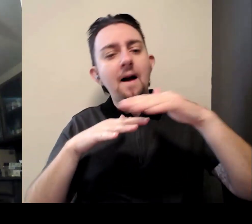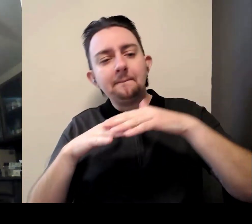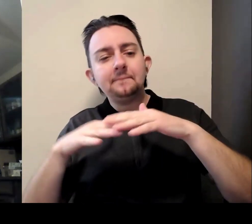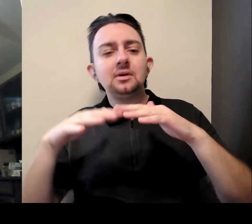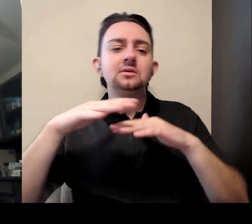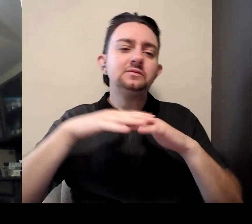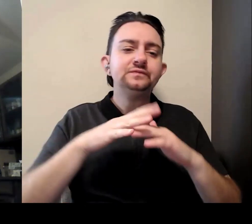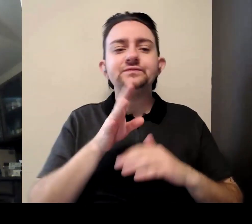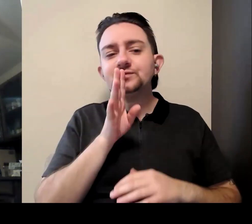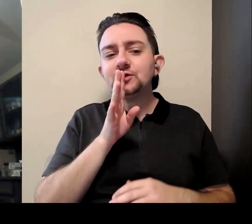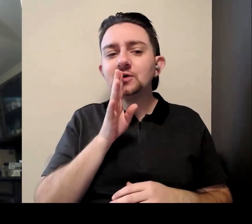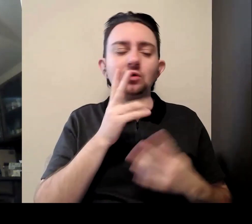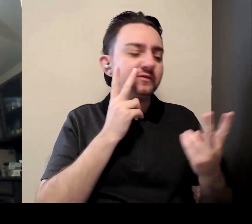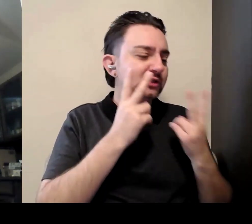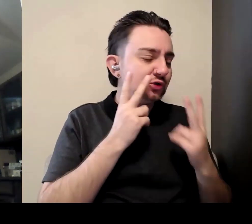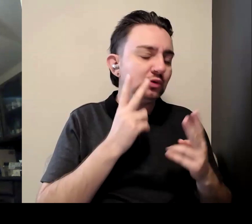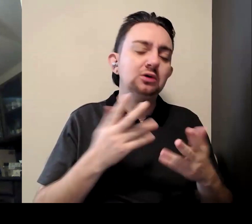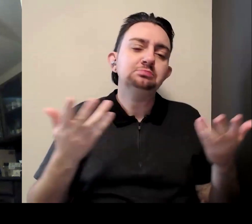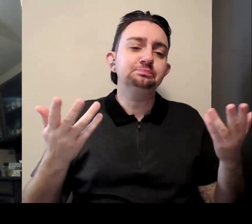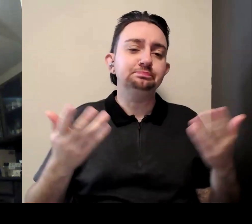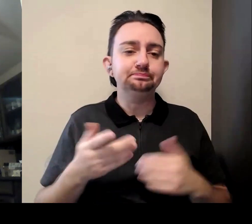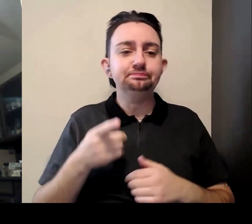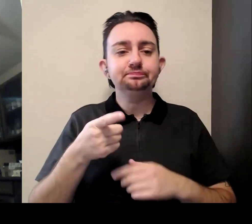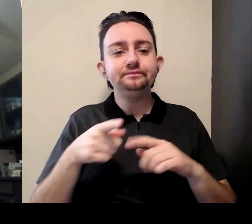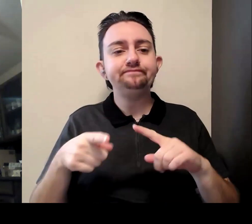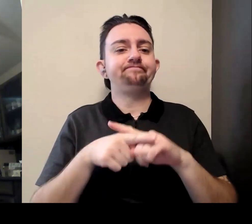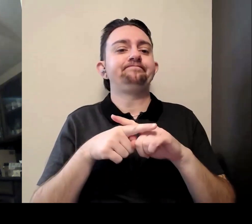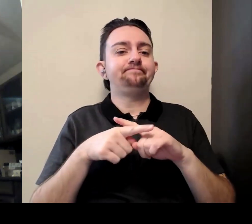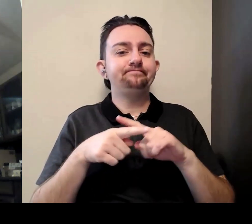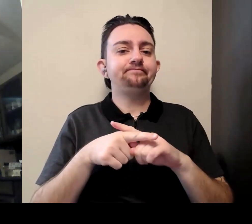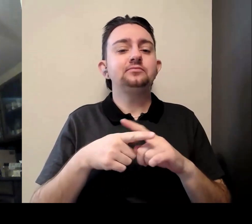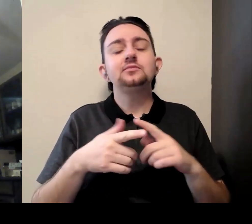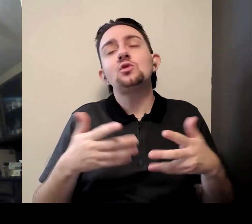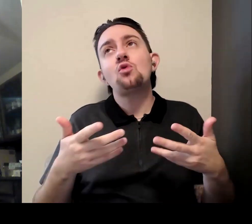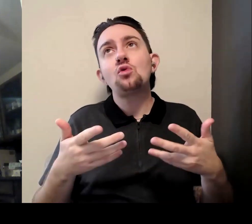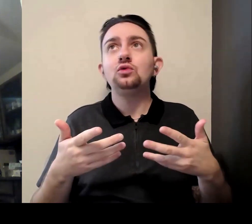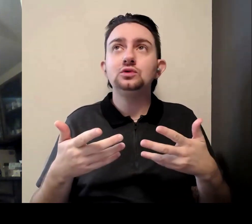And that's just a confound that we can't ignore.